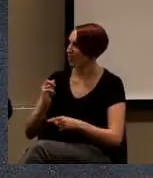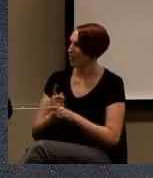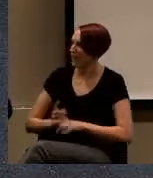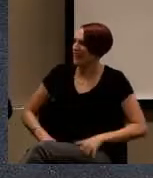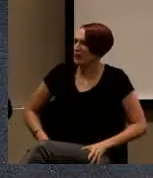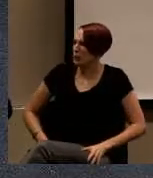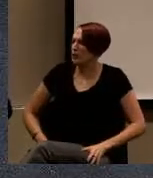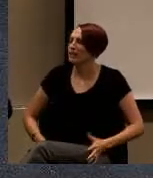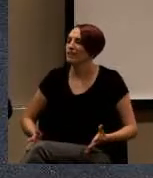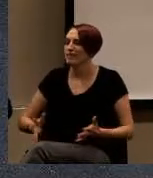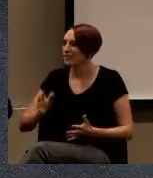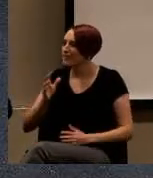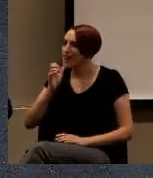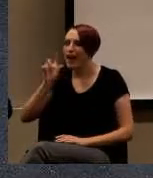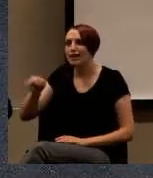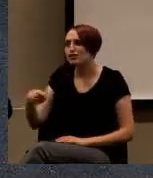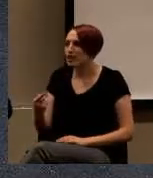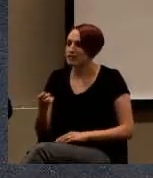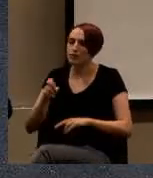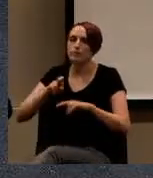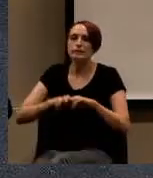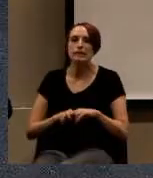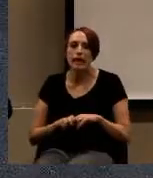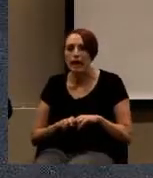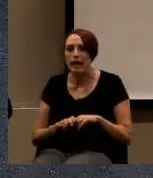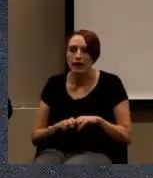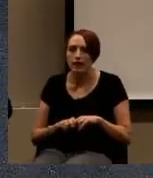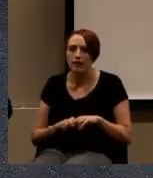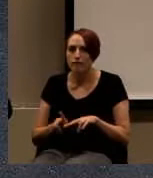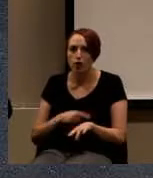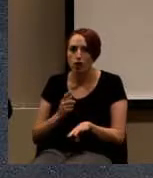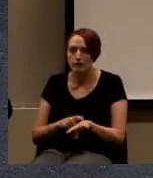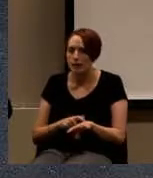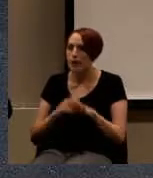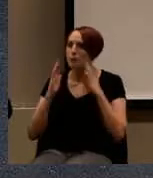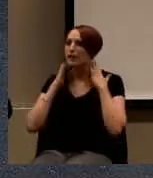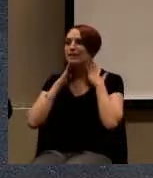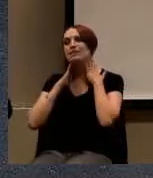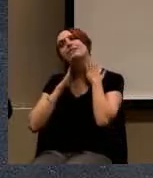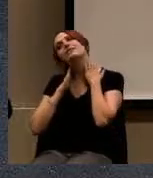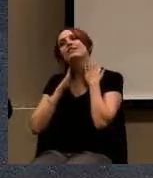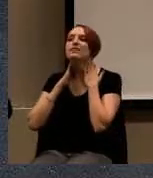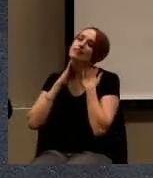Not just from maybe being scrunched or sitting in the same position, but your neck is sore and